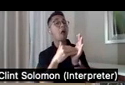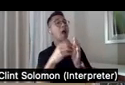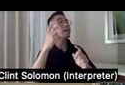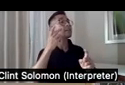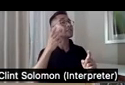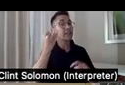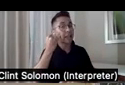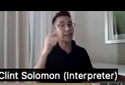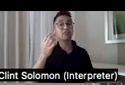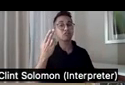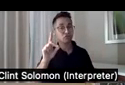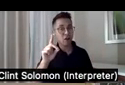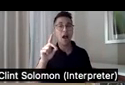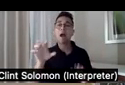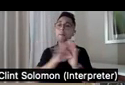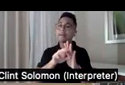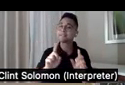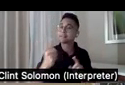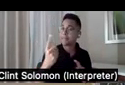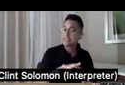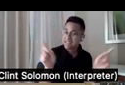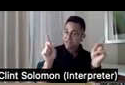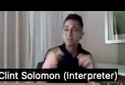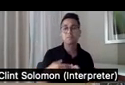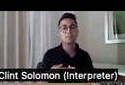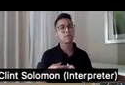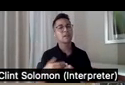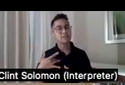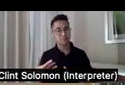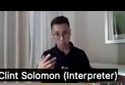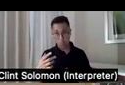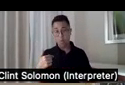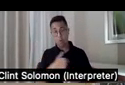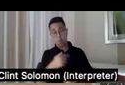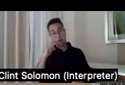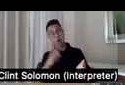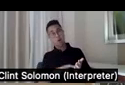then makes a different selection and often what we see is once they stick with something they really